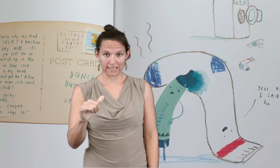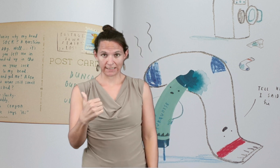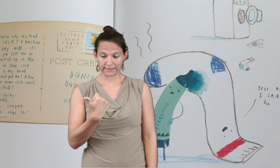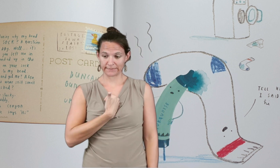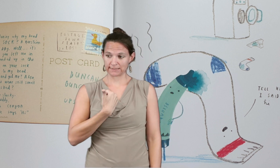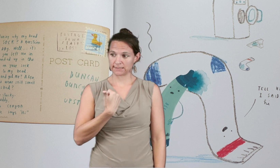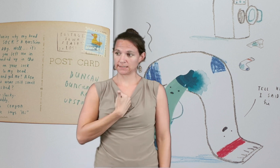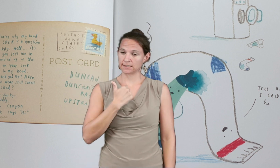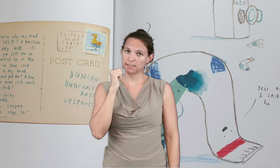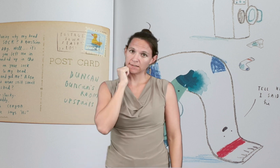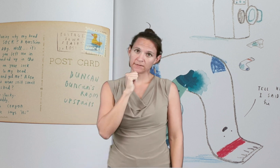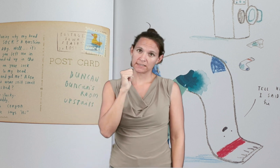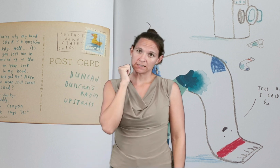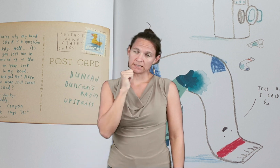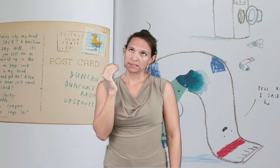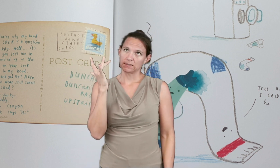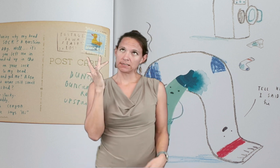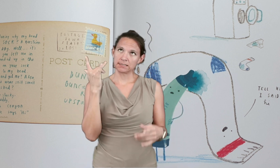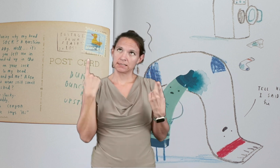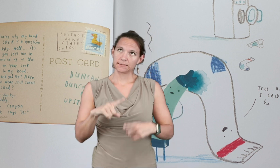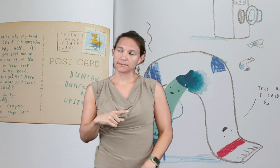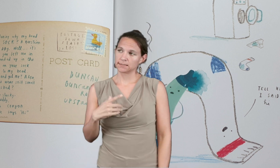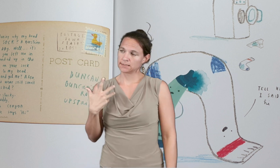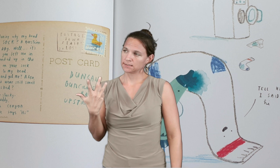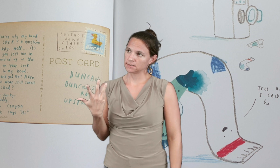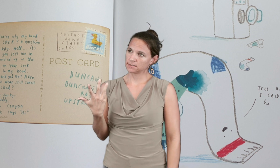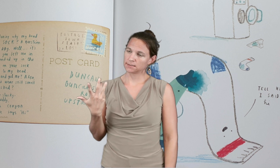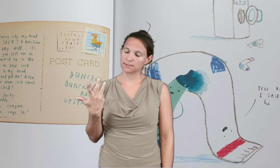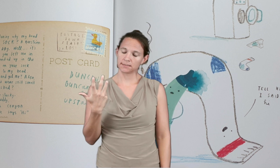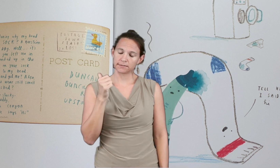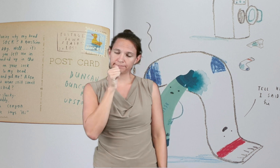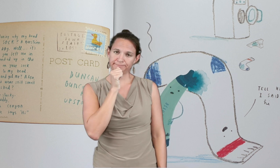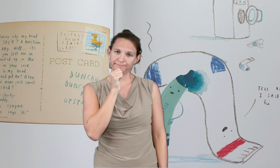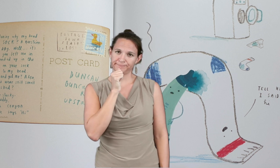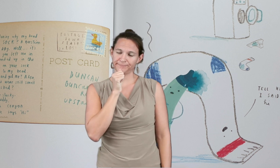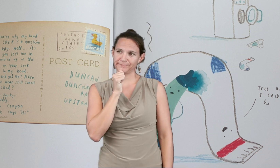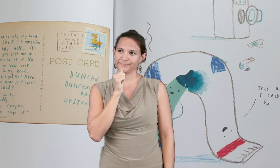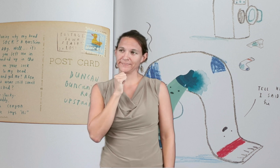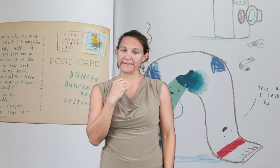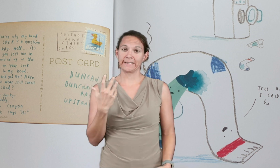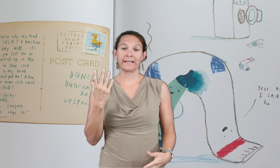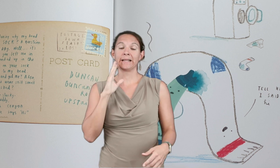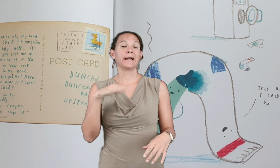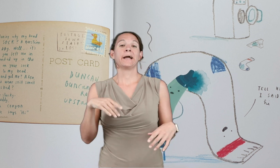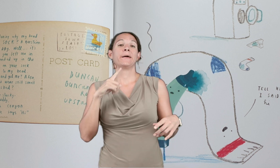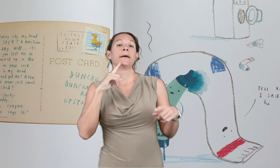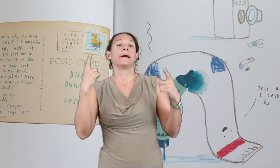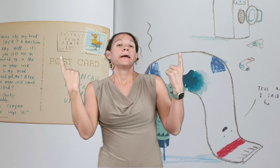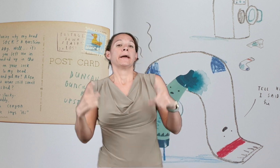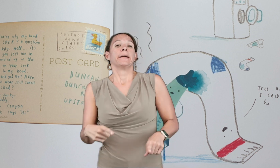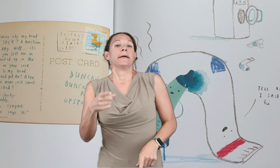Iʻve been asking that question everyday. Why did this happen? Just tolerating it.